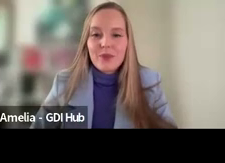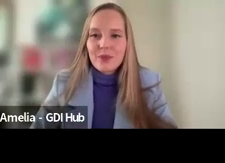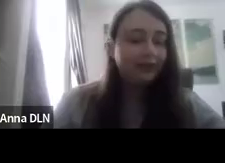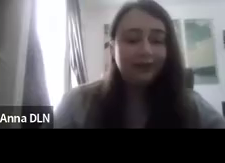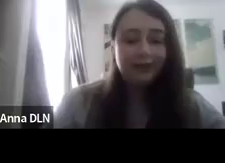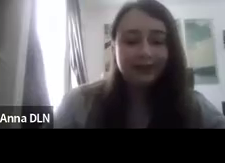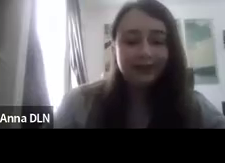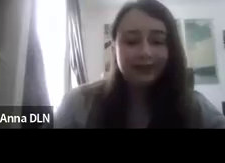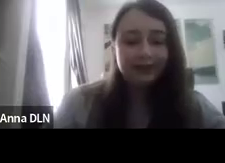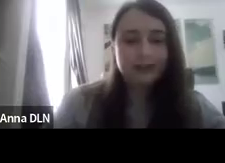Anna: Thank you, Amelia.